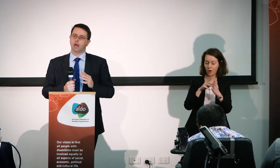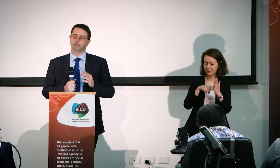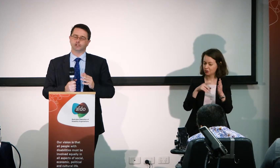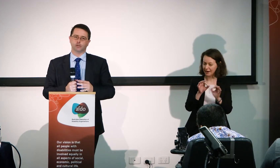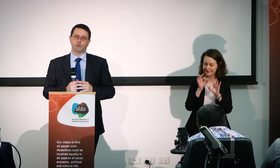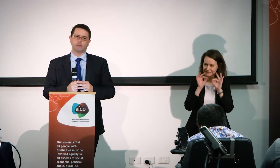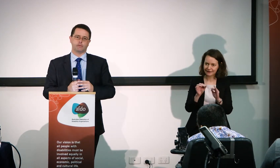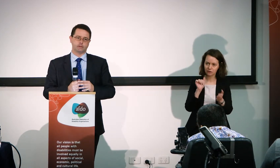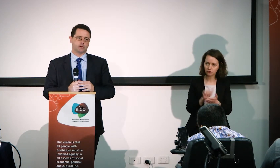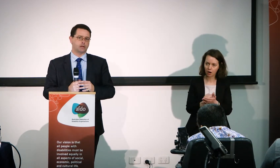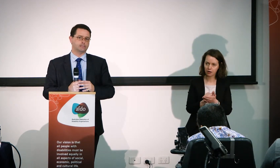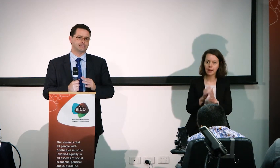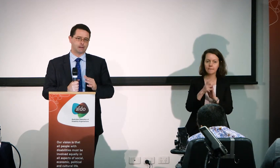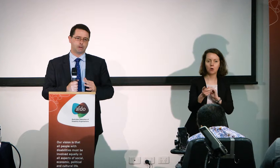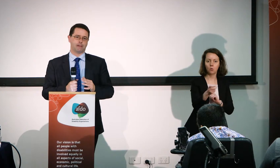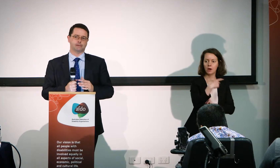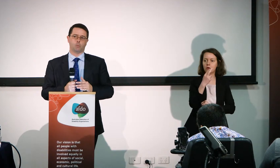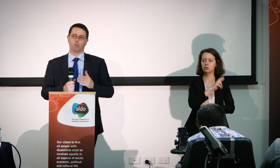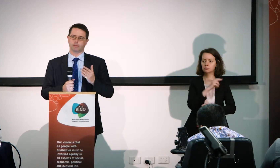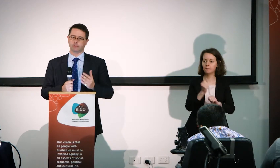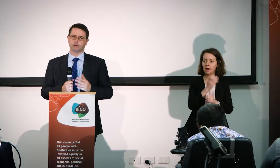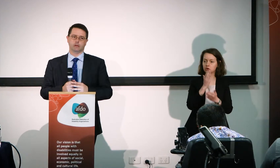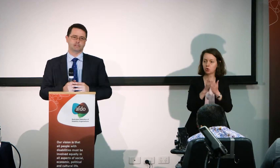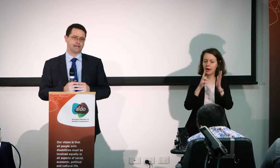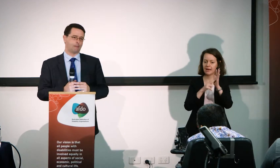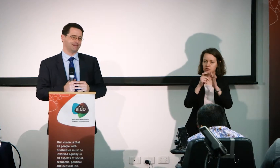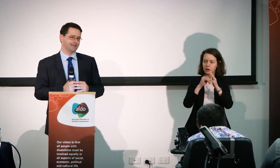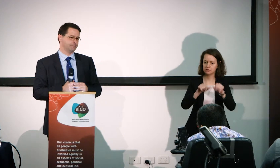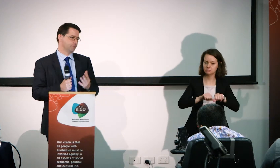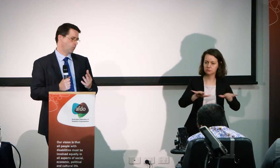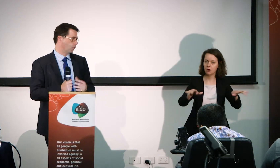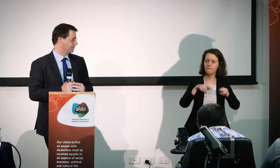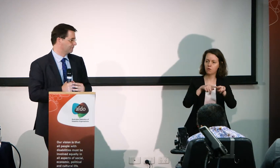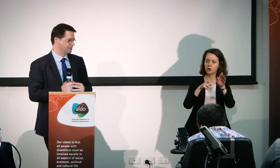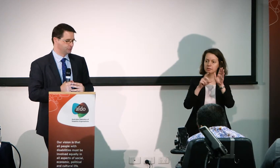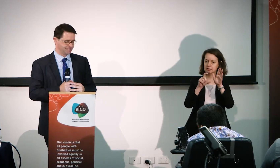ensuring that the NDIS is implemented within the convention. within the CRPD for the Convention.